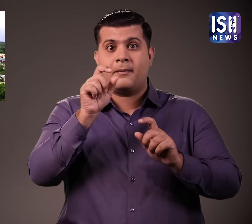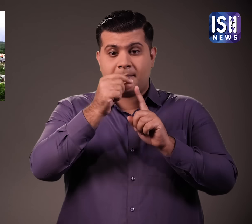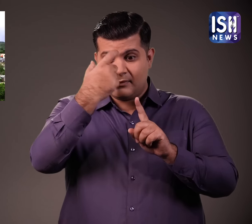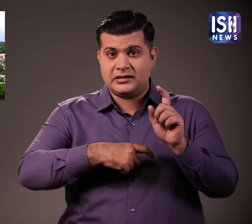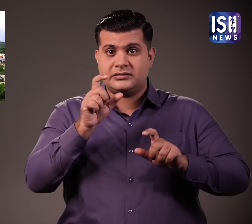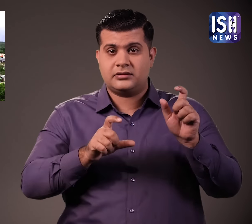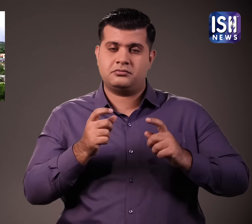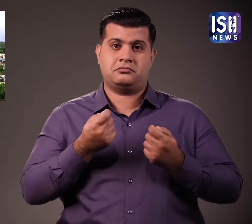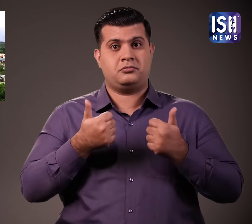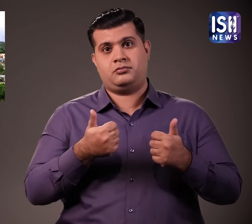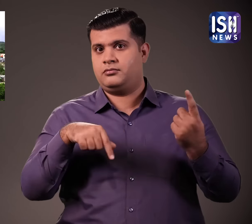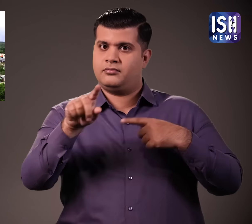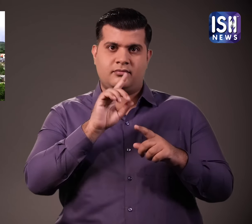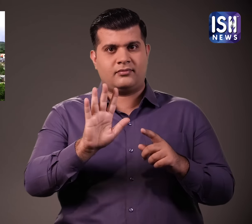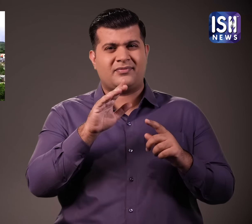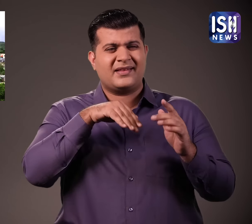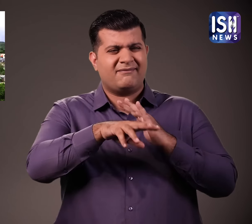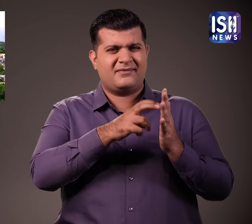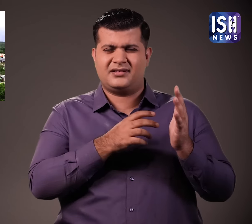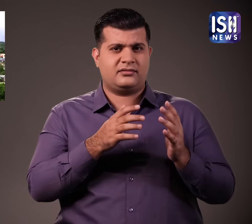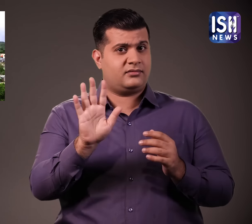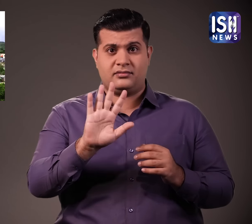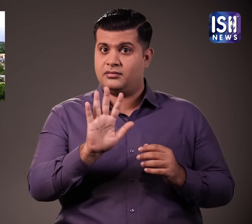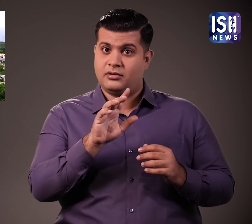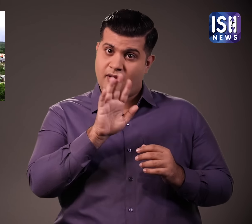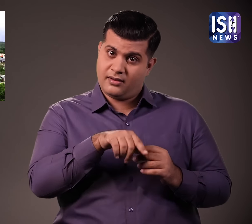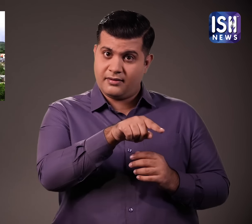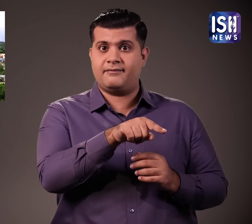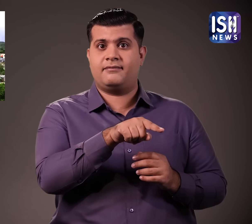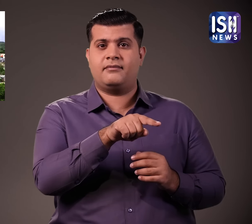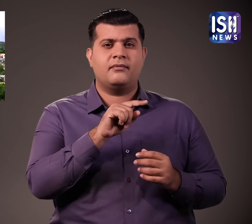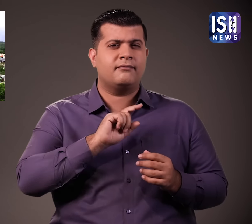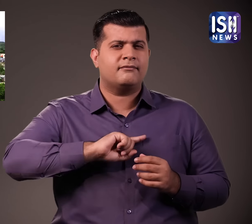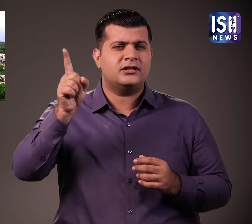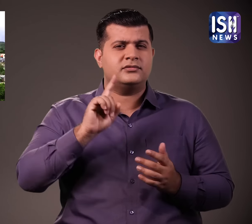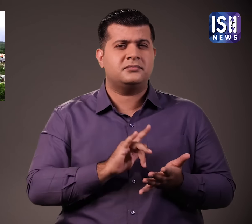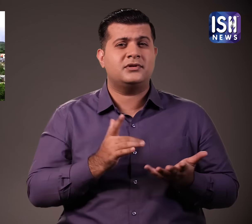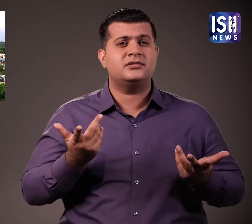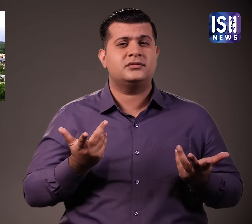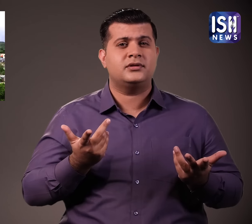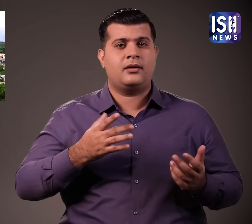The people maybe well to do, but the village is not. So could this village be the richest in India?